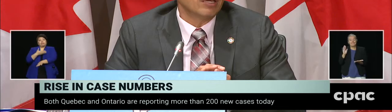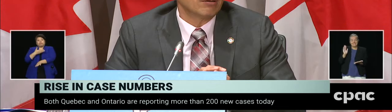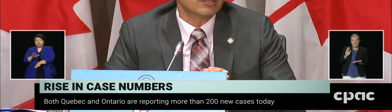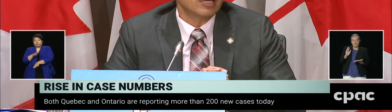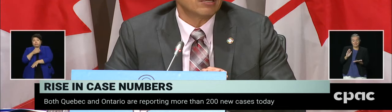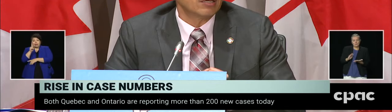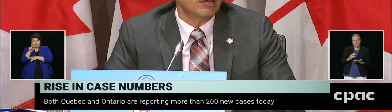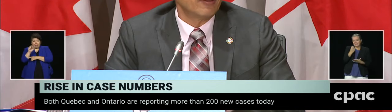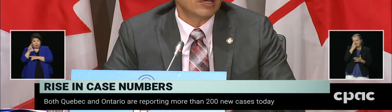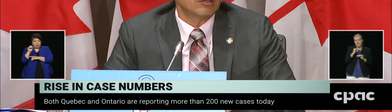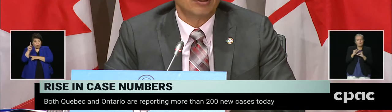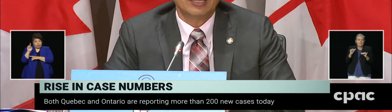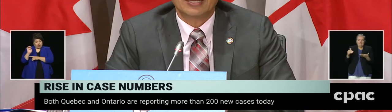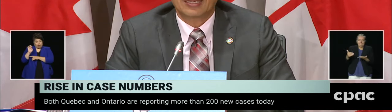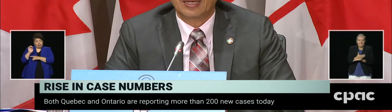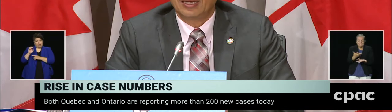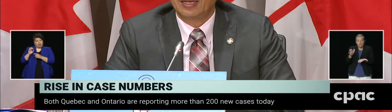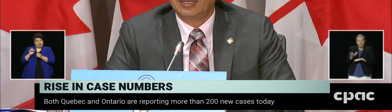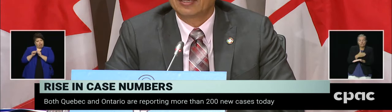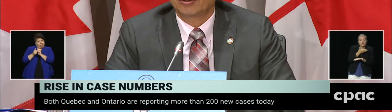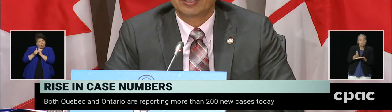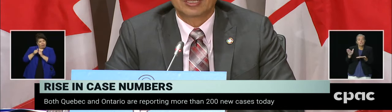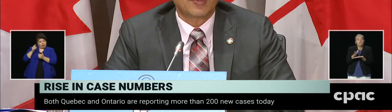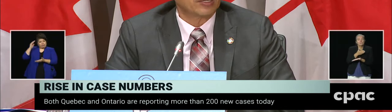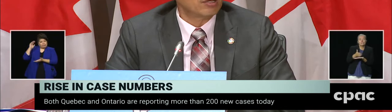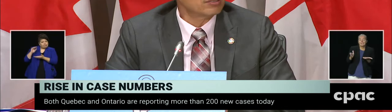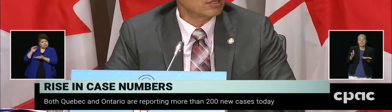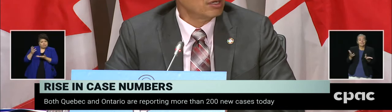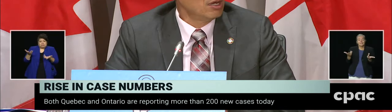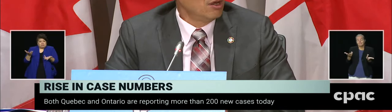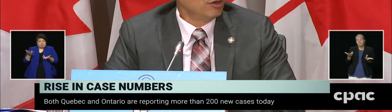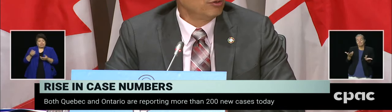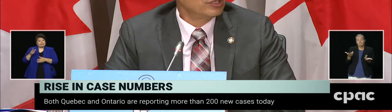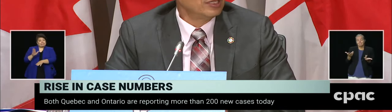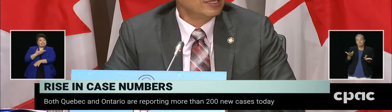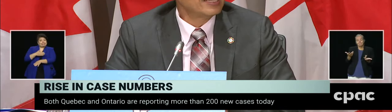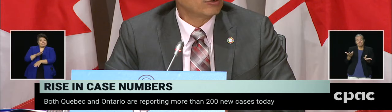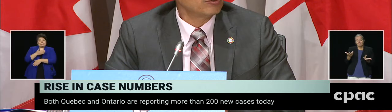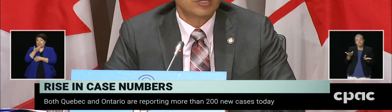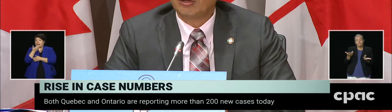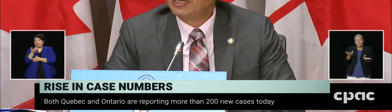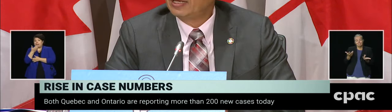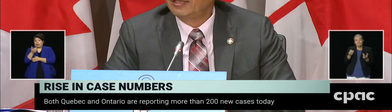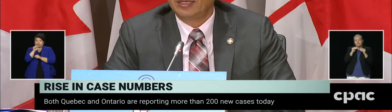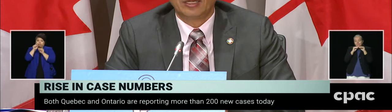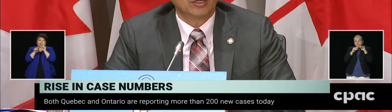IT'S ALMOST IMPOSSIBLE TO REDUCE THE RISK, BECAUSE THE ACTIVITY